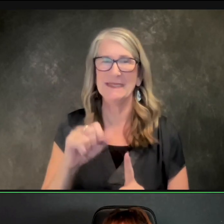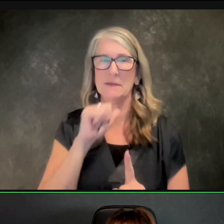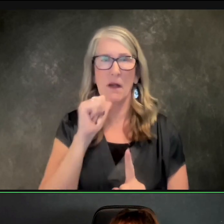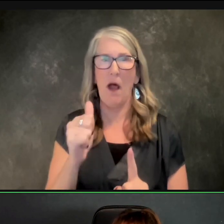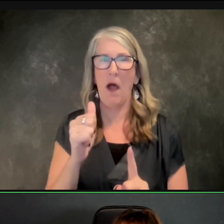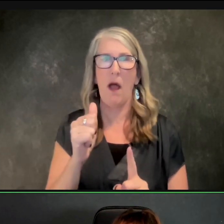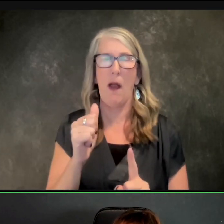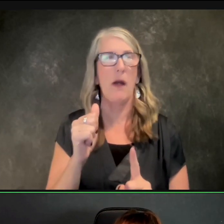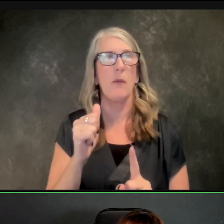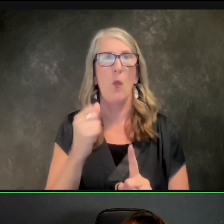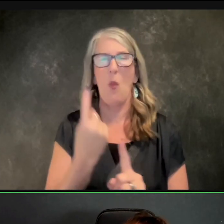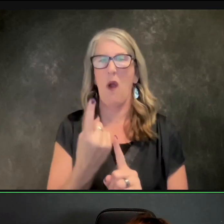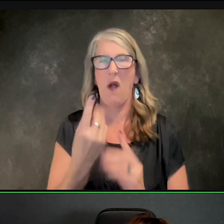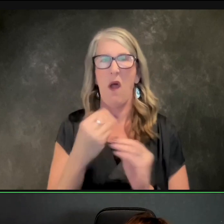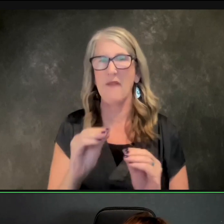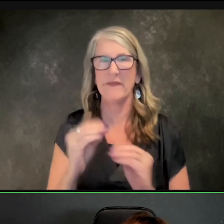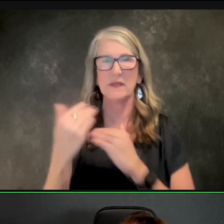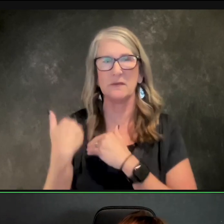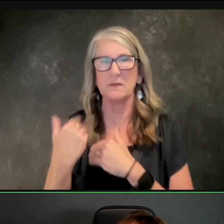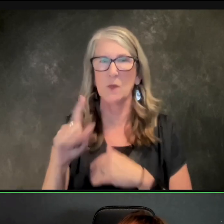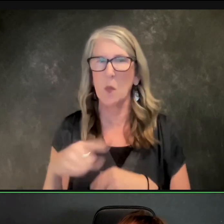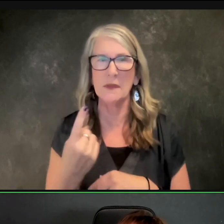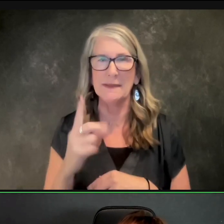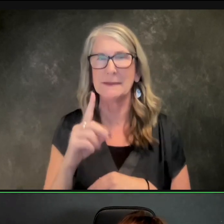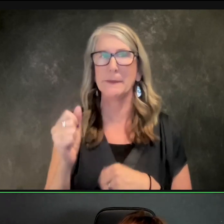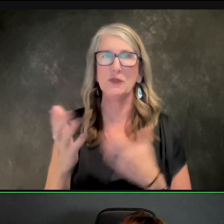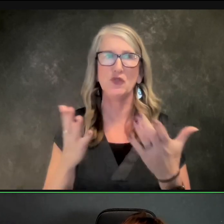Collaborations are another important part of all of this.